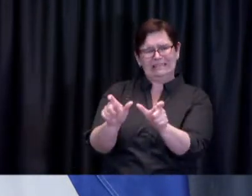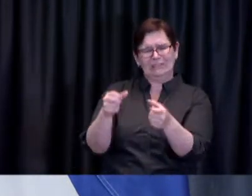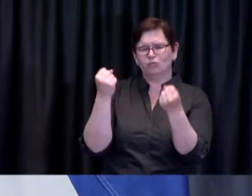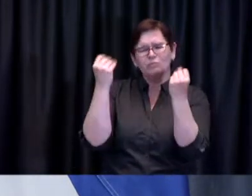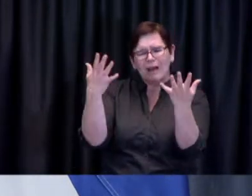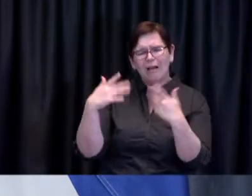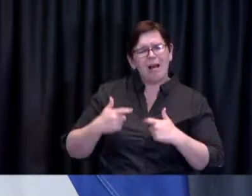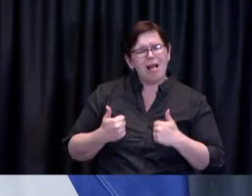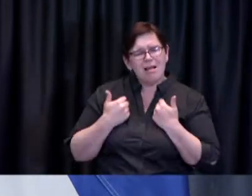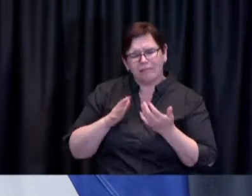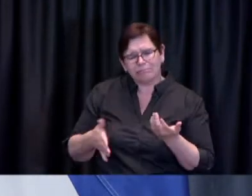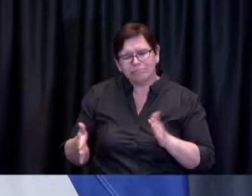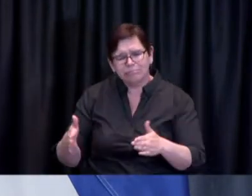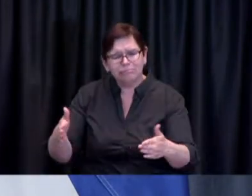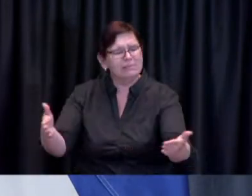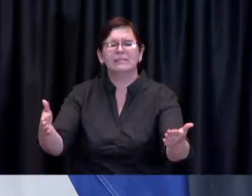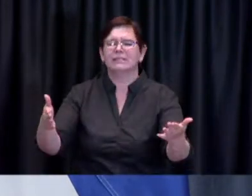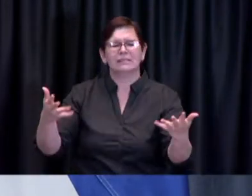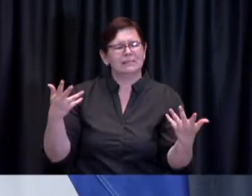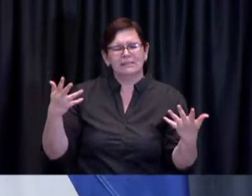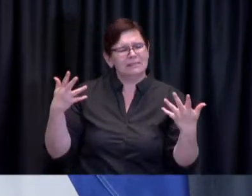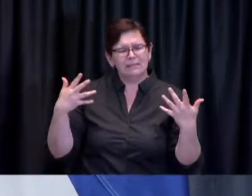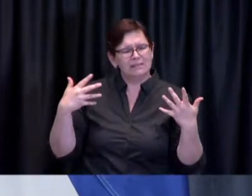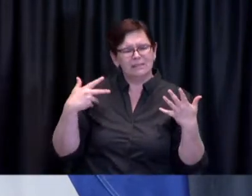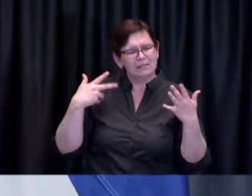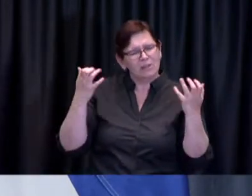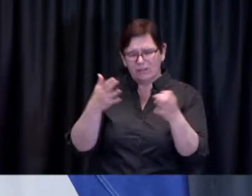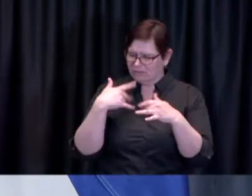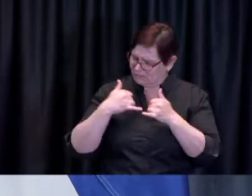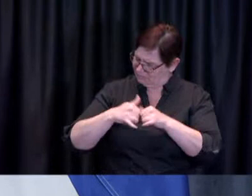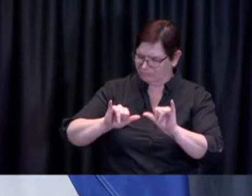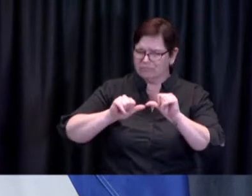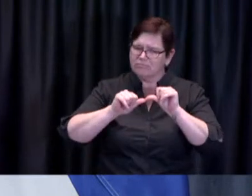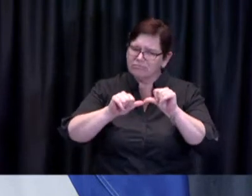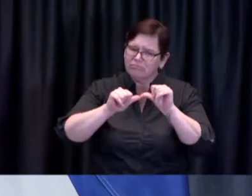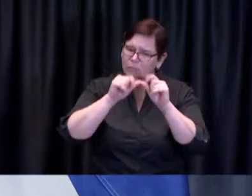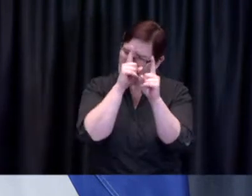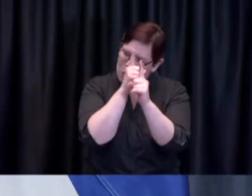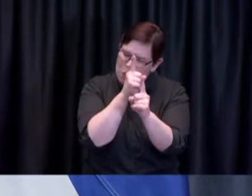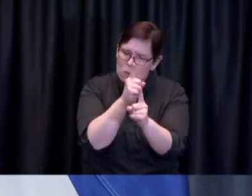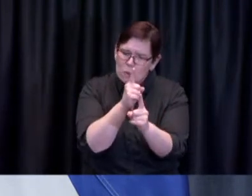lives will be something that I will do but let me address very specifically the issue of encampments